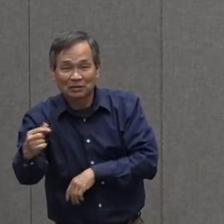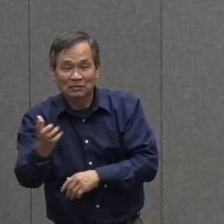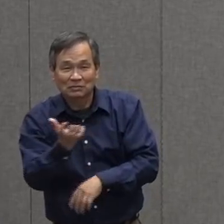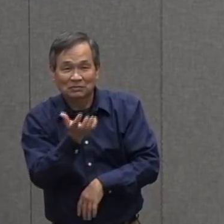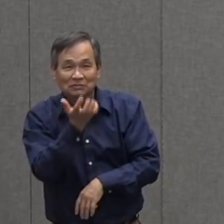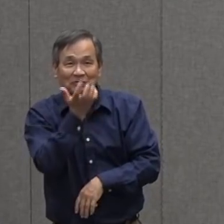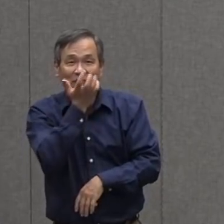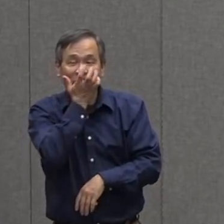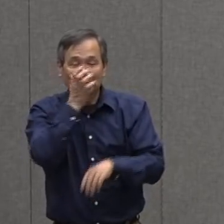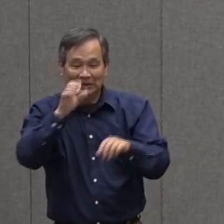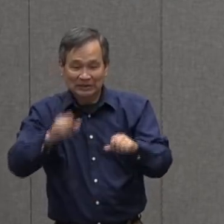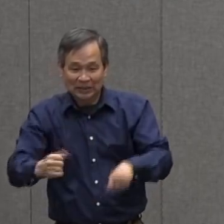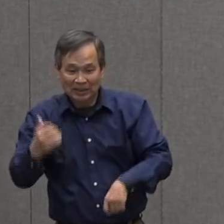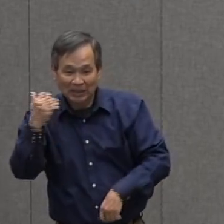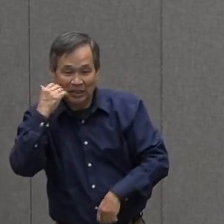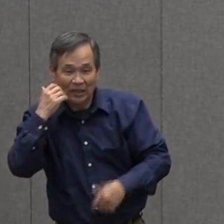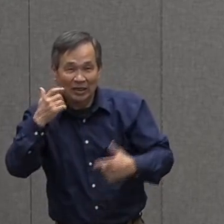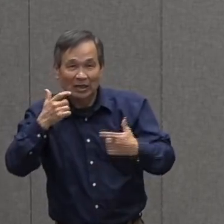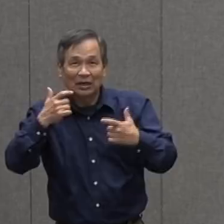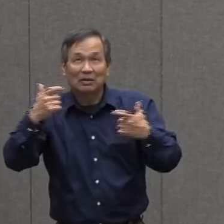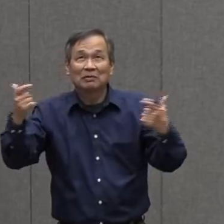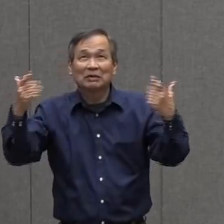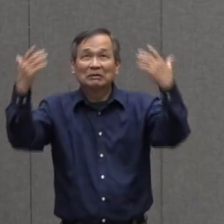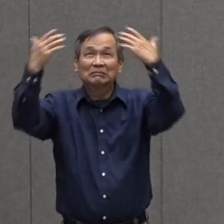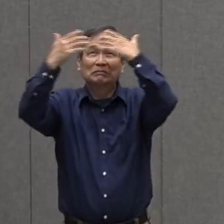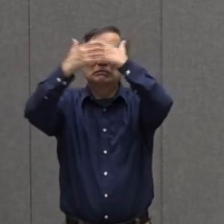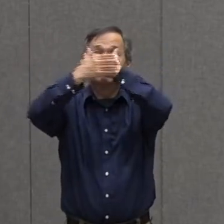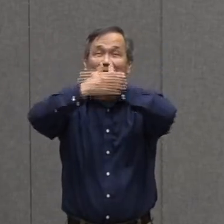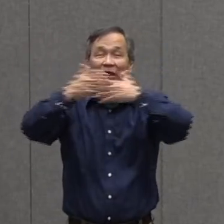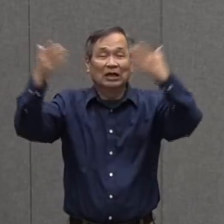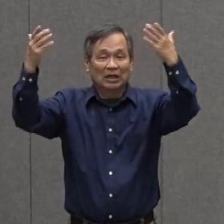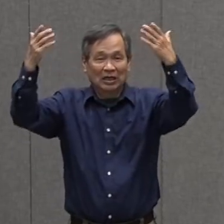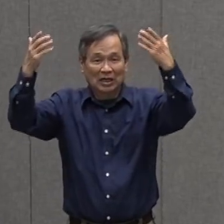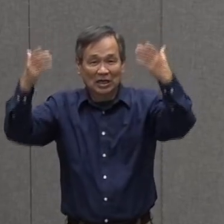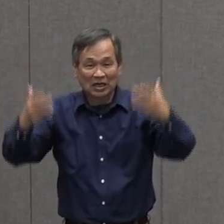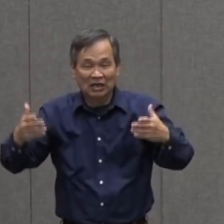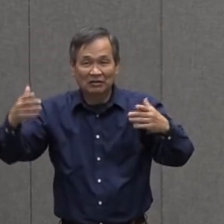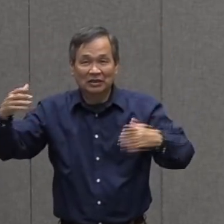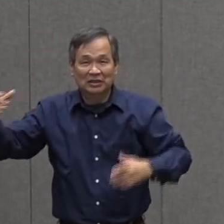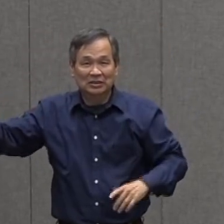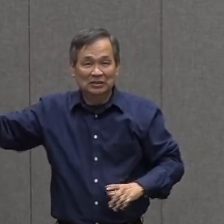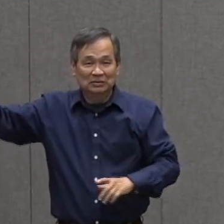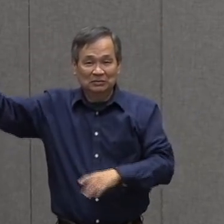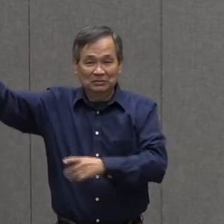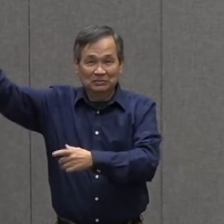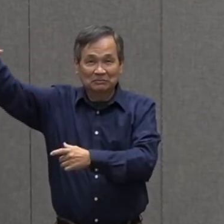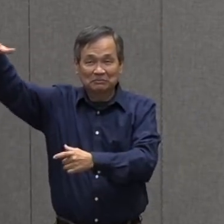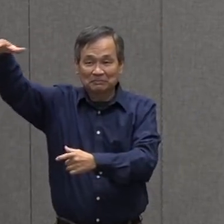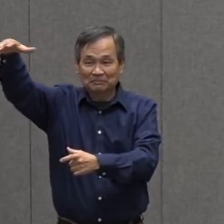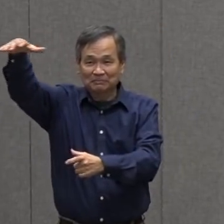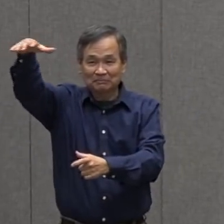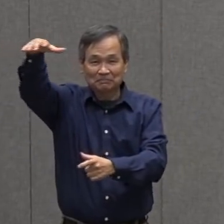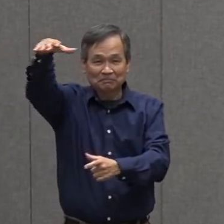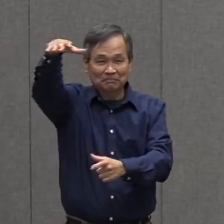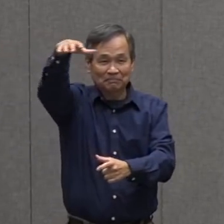"The big black cloud all heavy with rain "that shadowed the ground on Kapiti Plain."